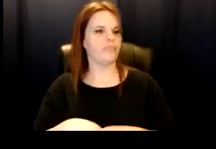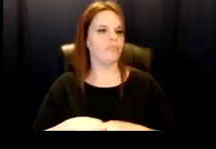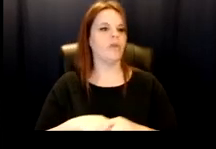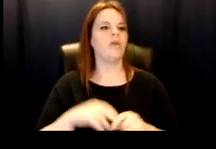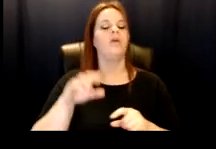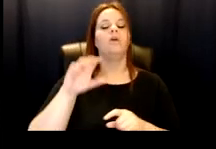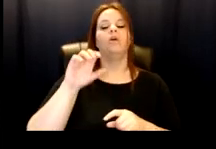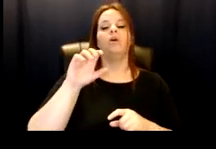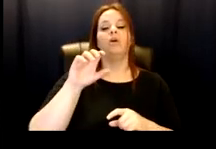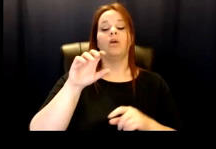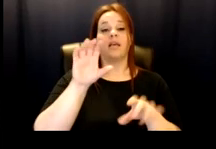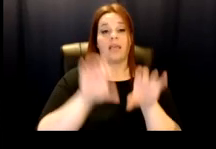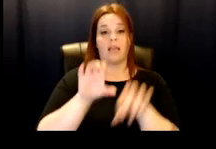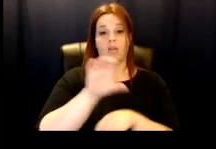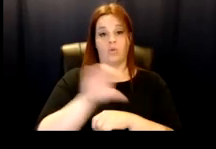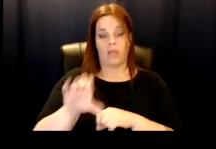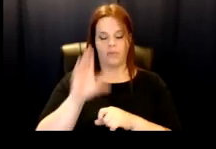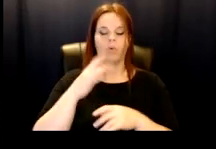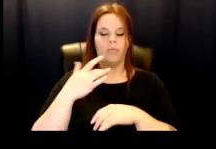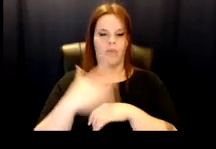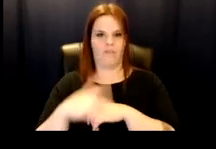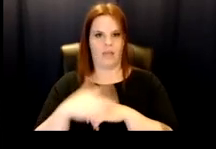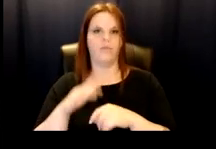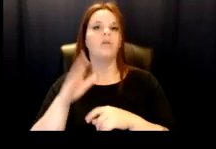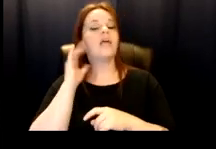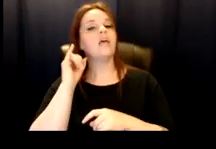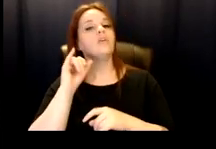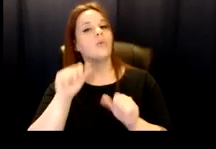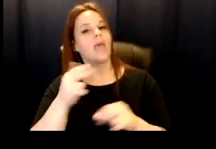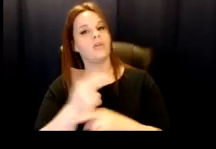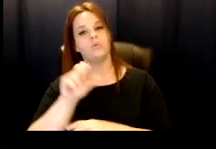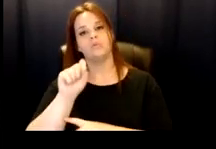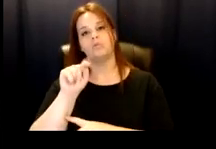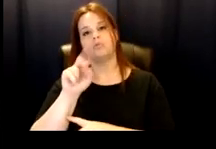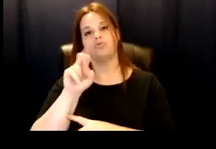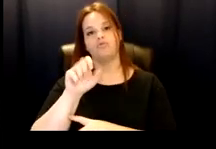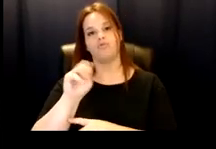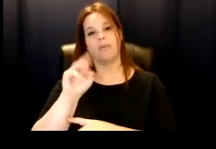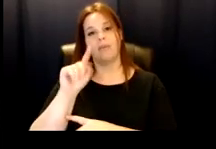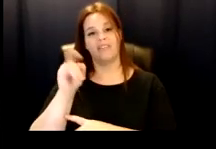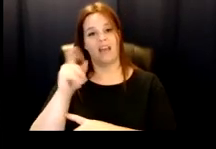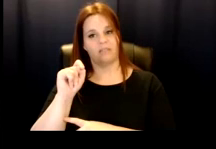link will be posted in chat. You open a separate browser window to view the captioning. You